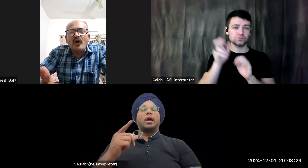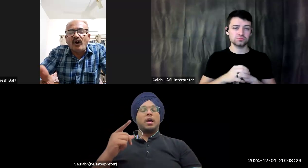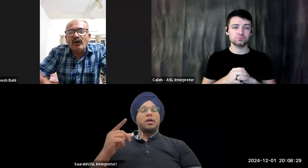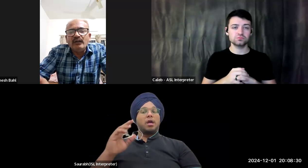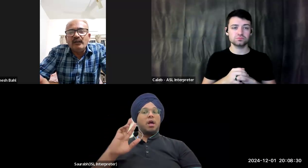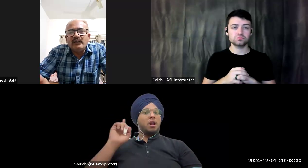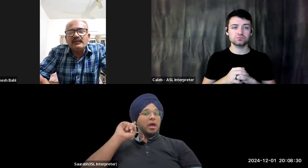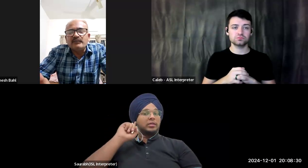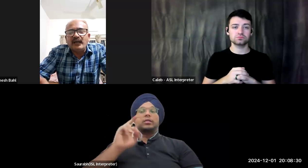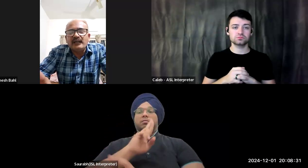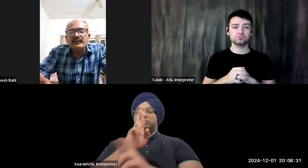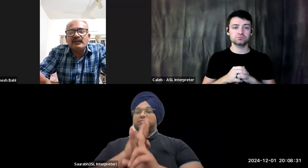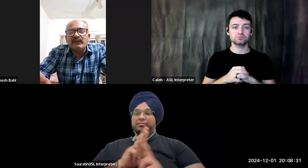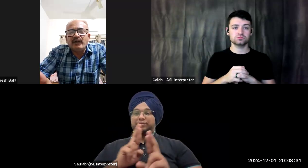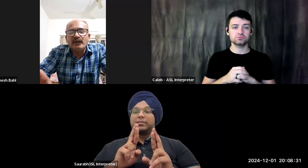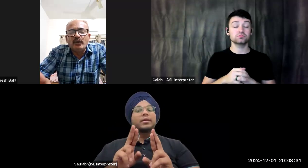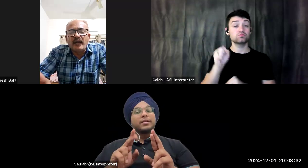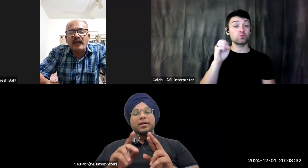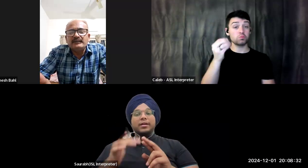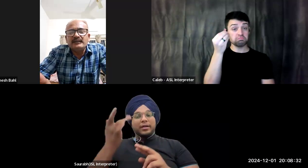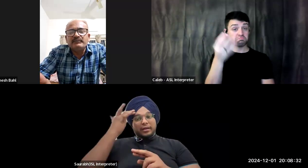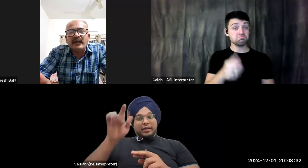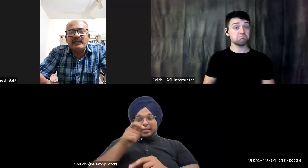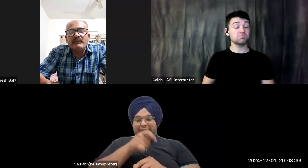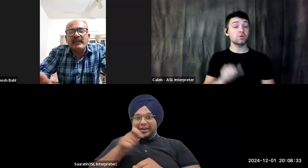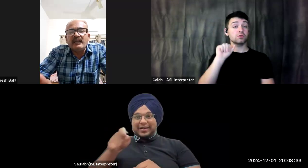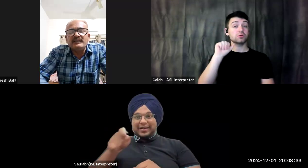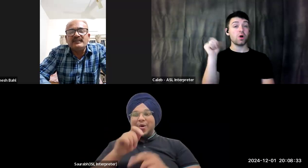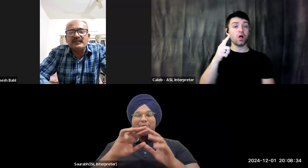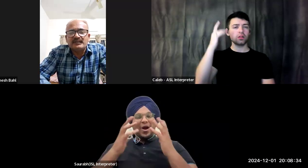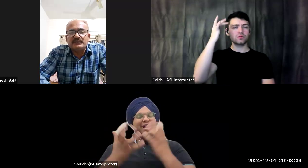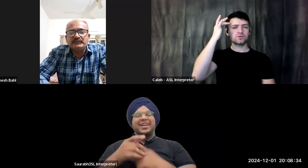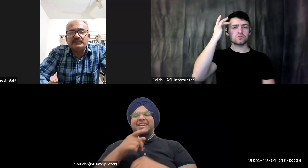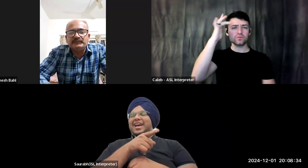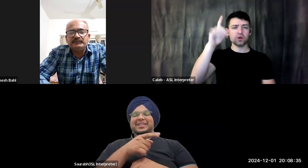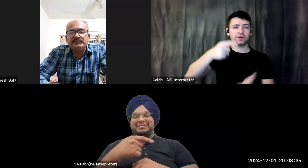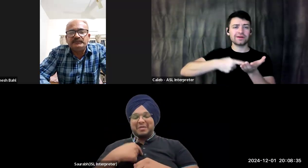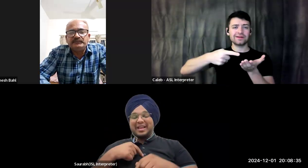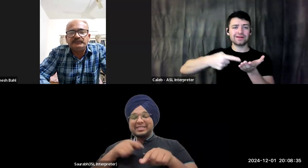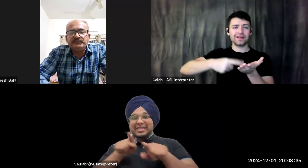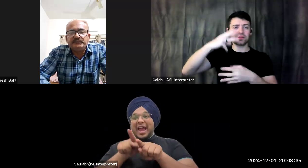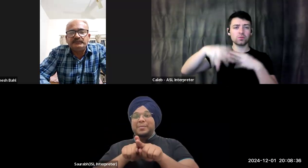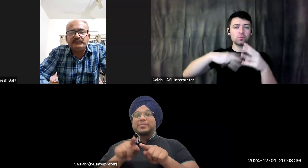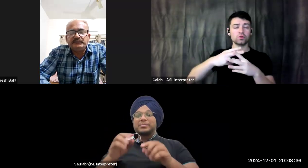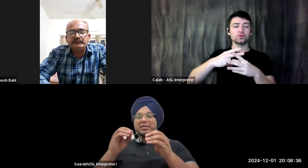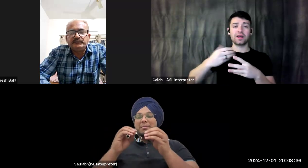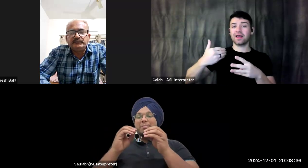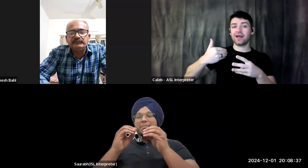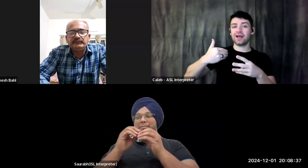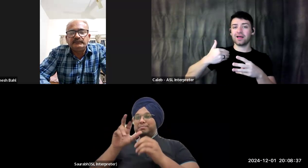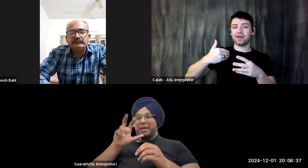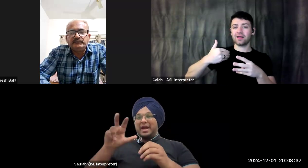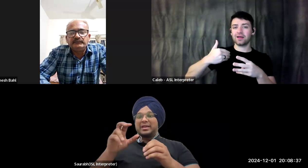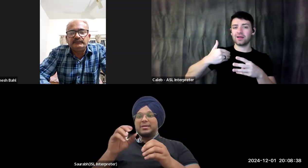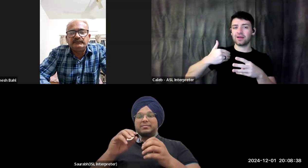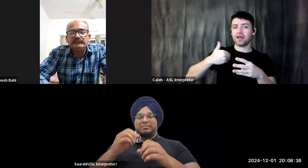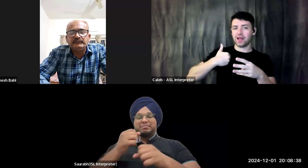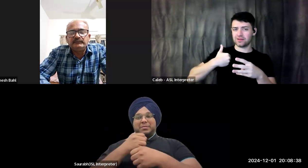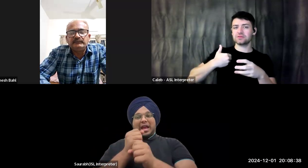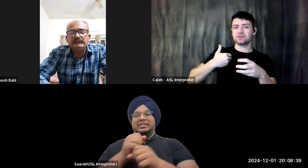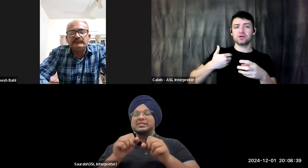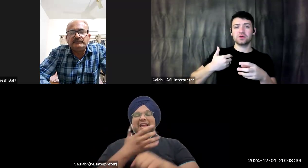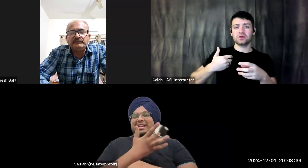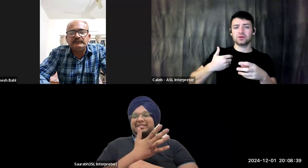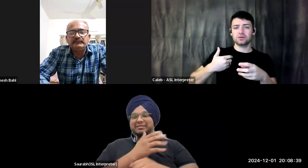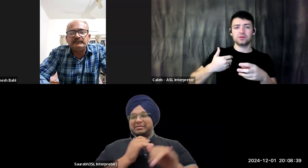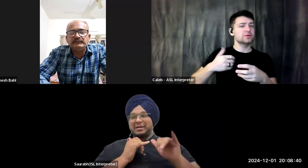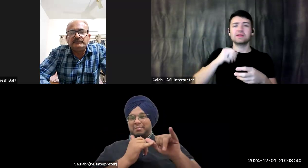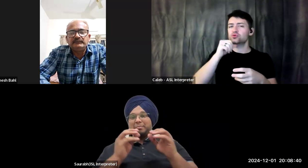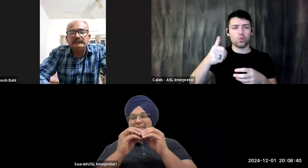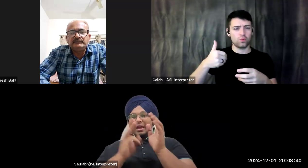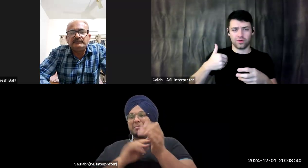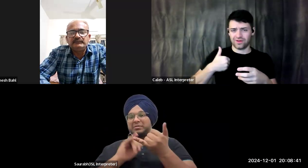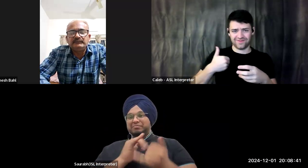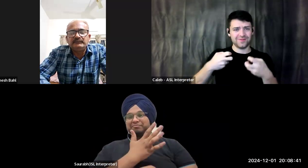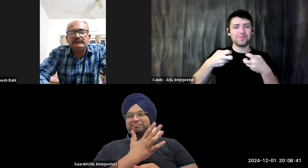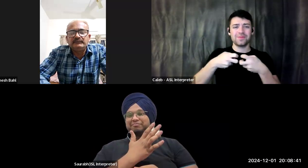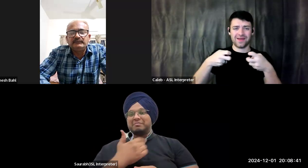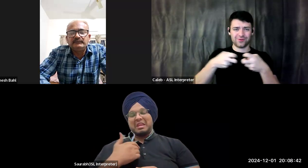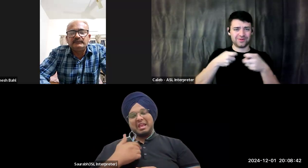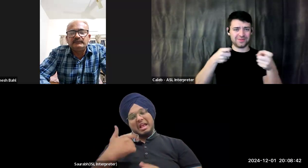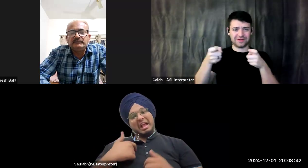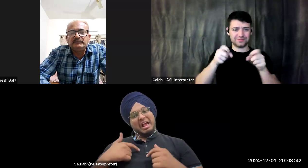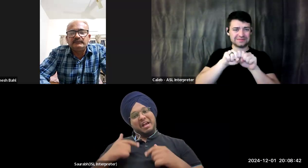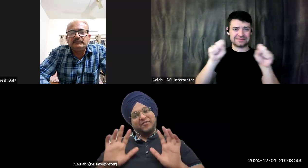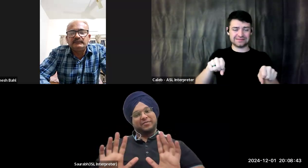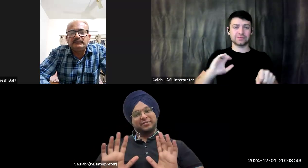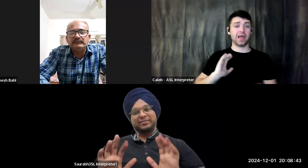So all the smart canes in the world don't have this battery mechanism system.